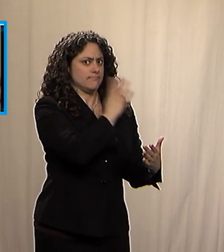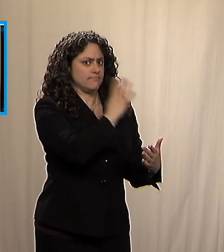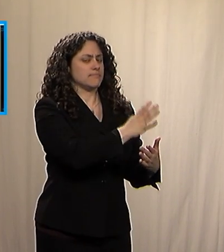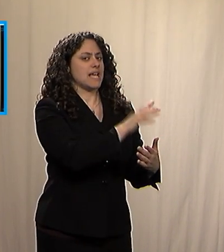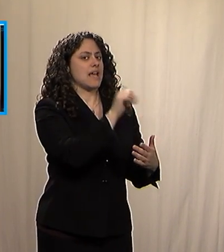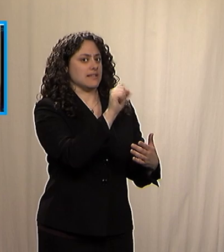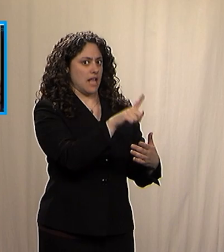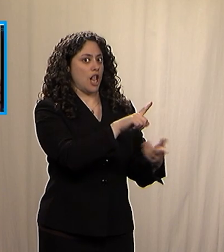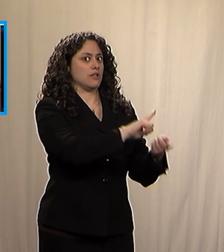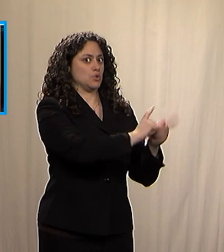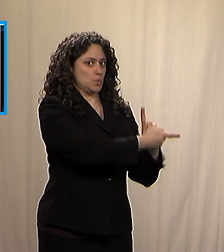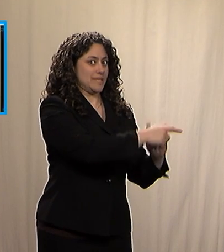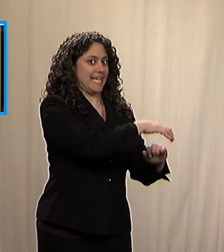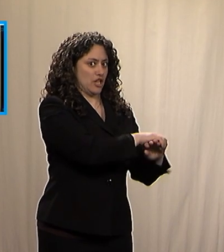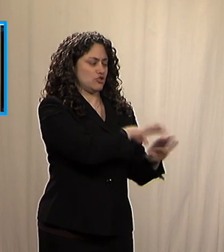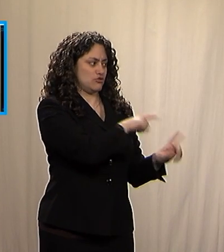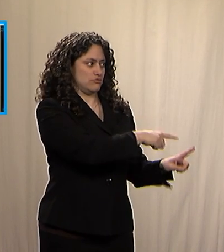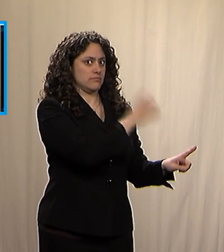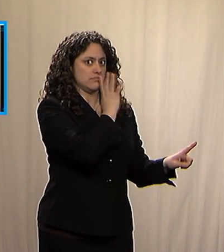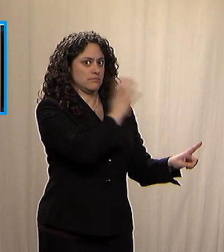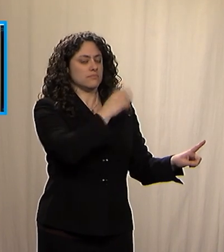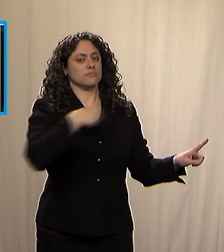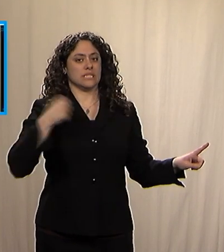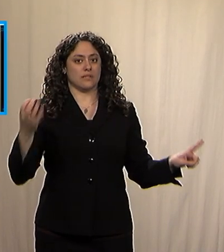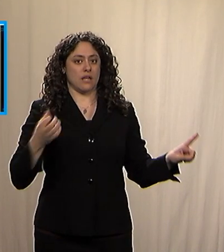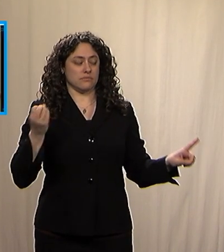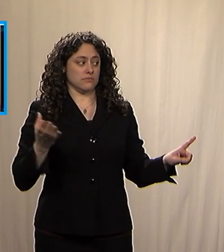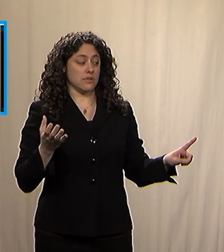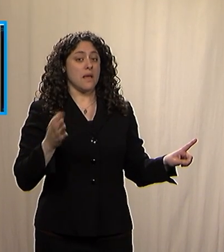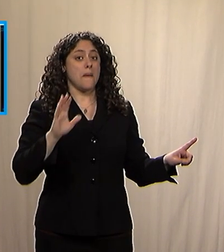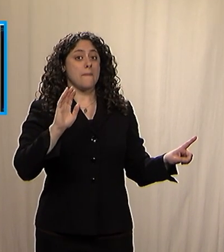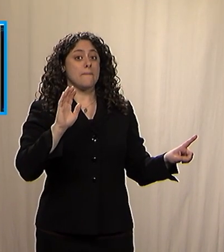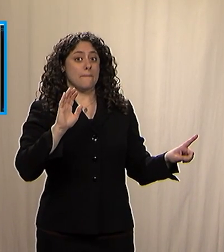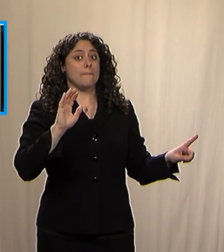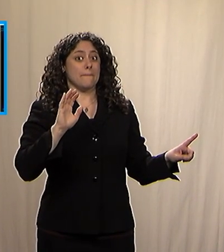But it might also be that by doing that, we're also aligning more with the participants.